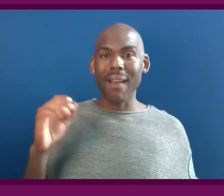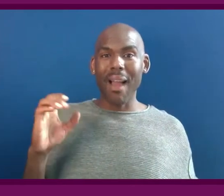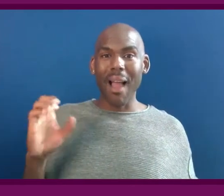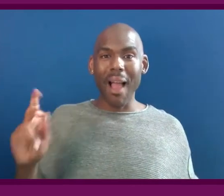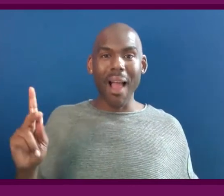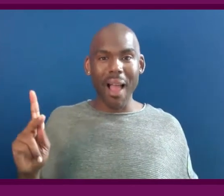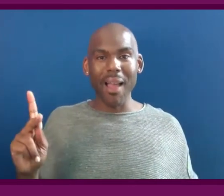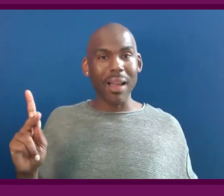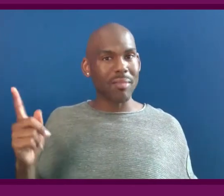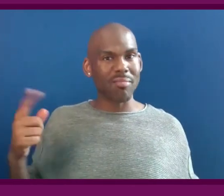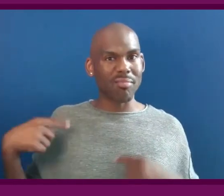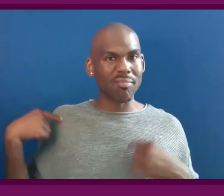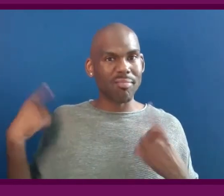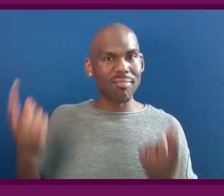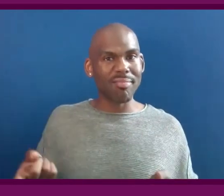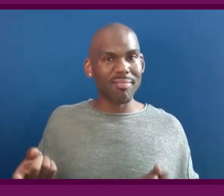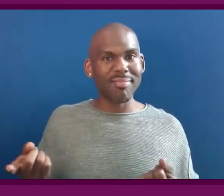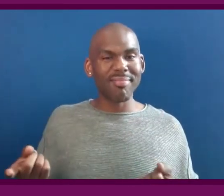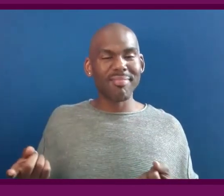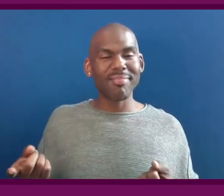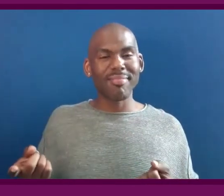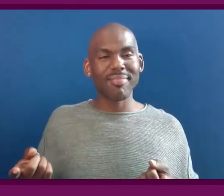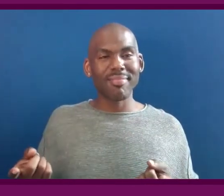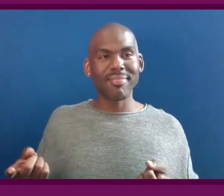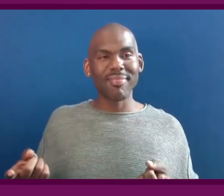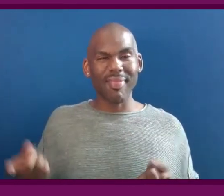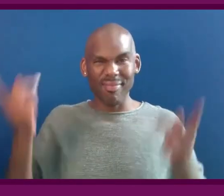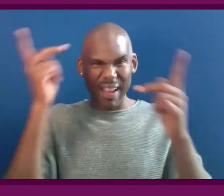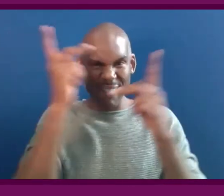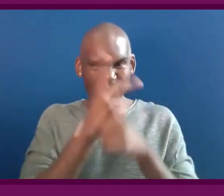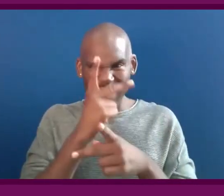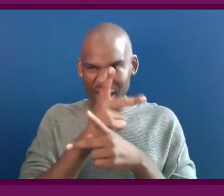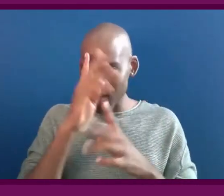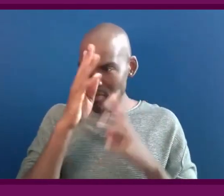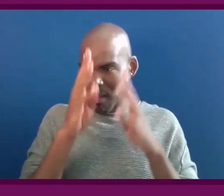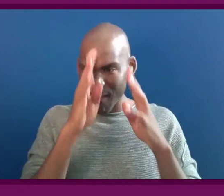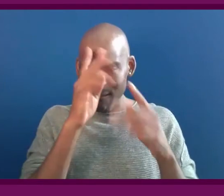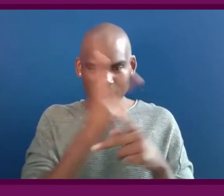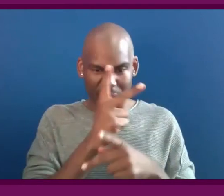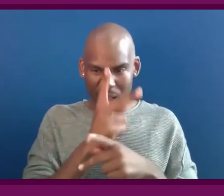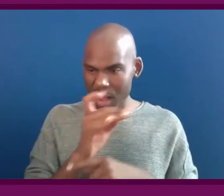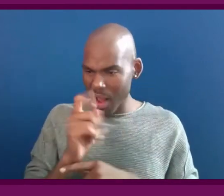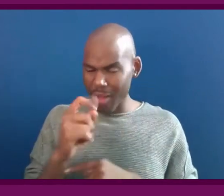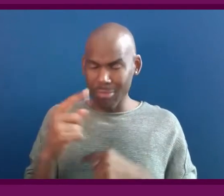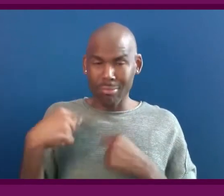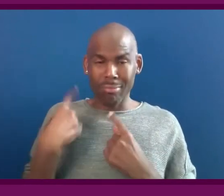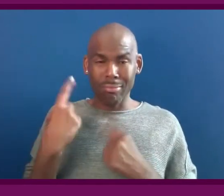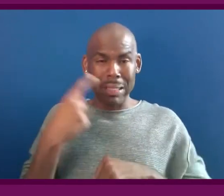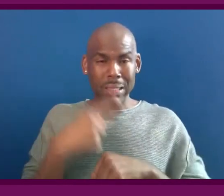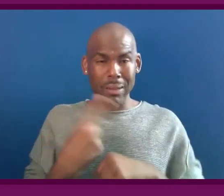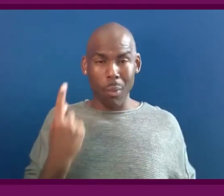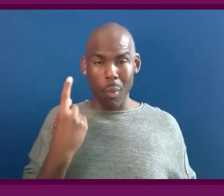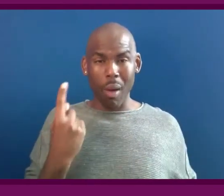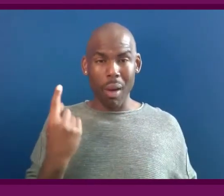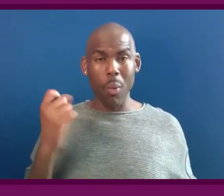From day one. Ashley Inkumsah: I got you. Yeah. Literally. Kamilah Martin-Proctor: From day one, we will be able to come to a